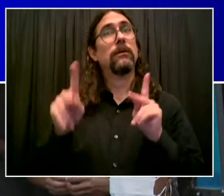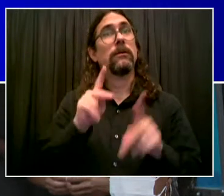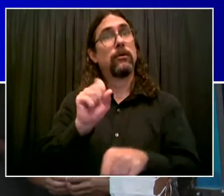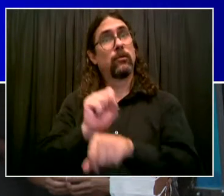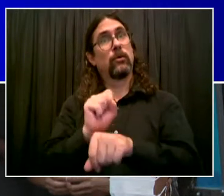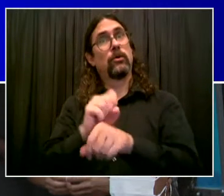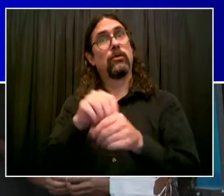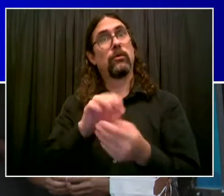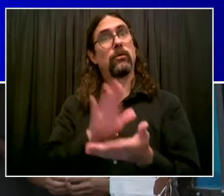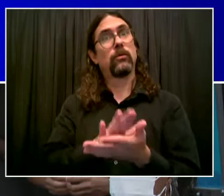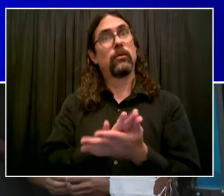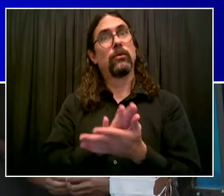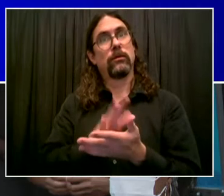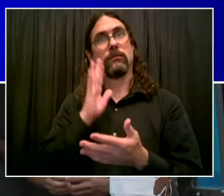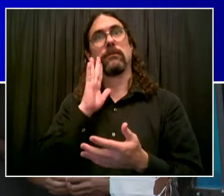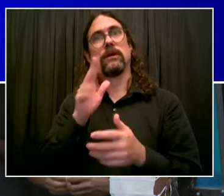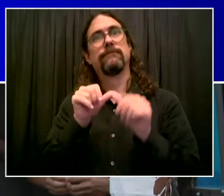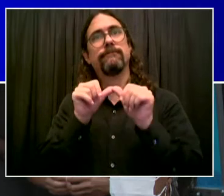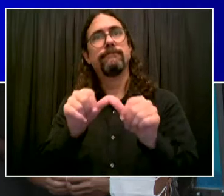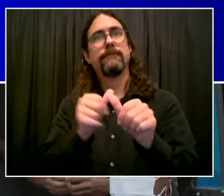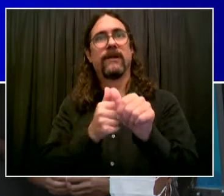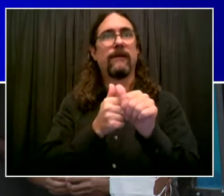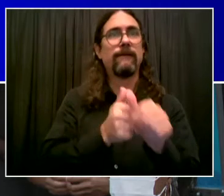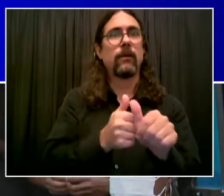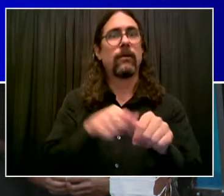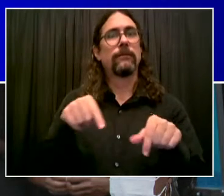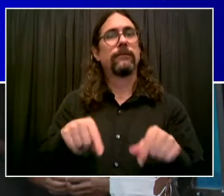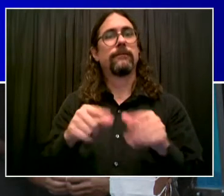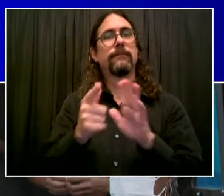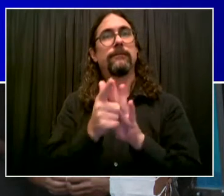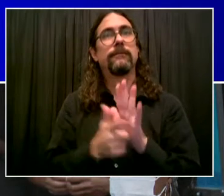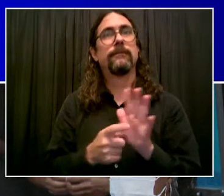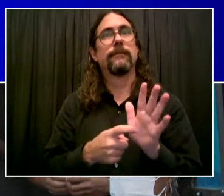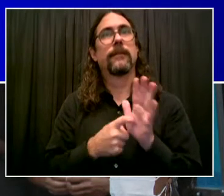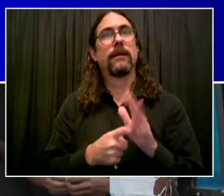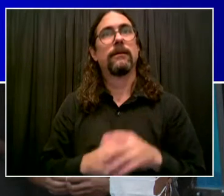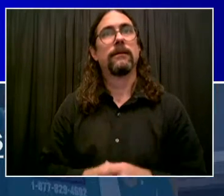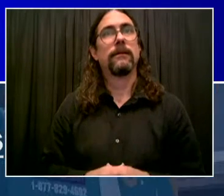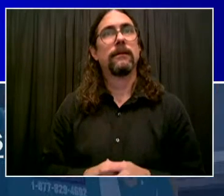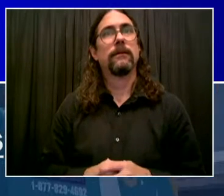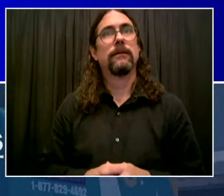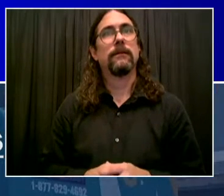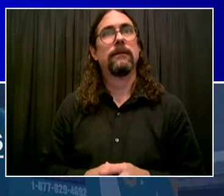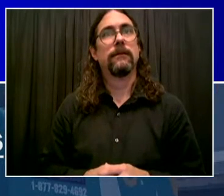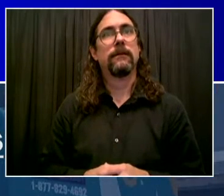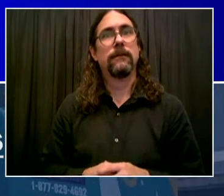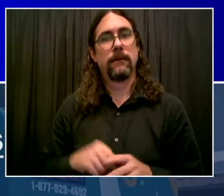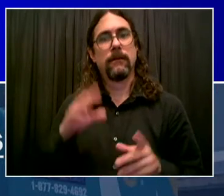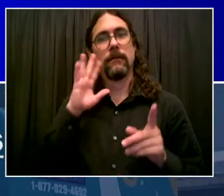ALSO FOR EVERYONE WHO WORKS IN THE CSHOLSO, THE MANDATE IS IN PLACE AND WE ARE